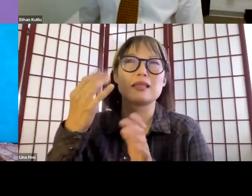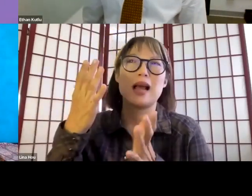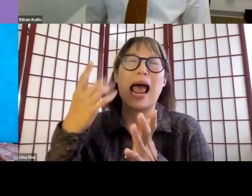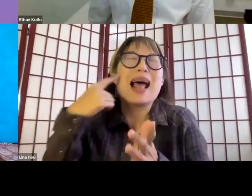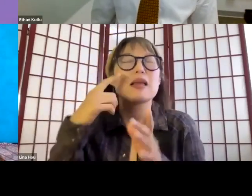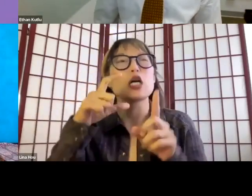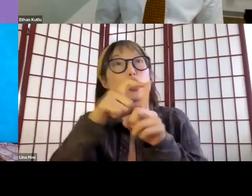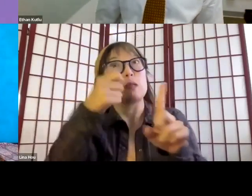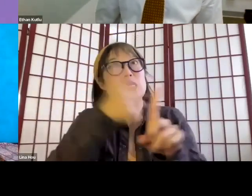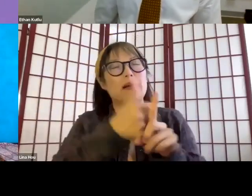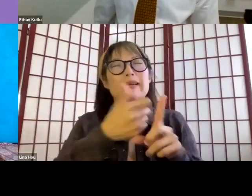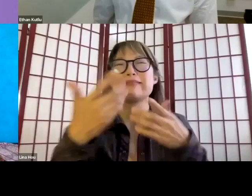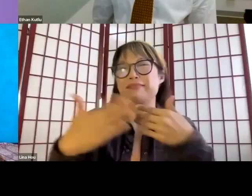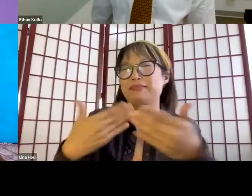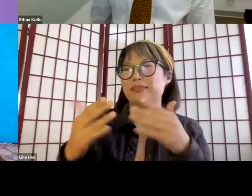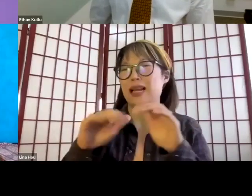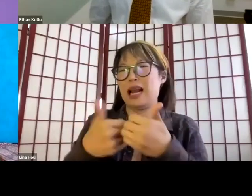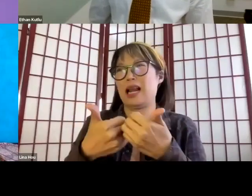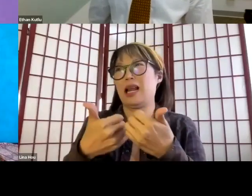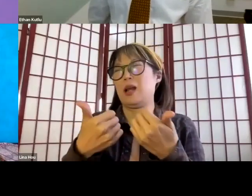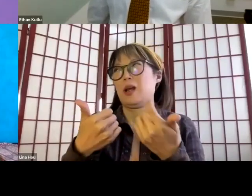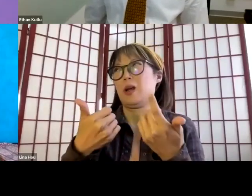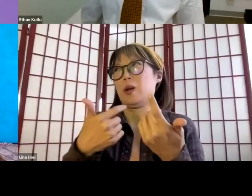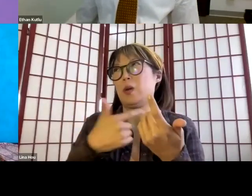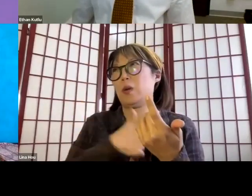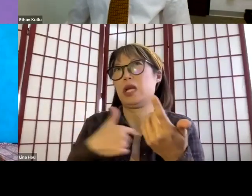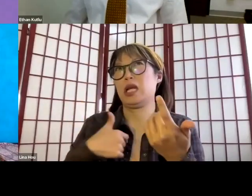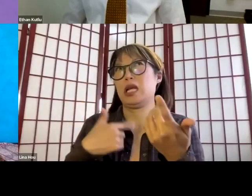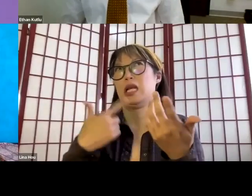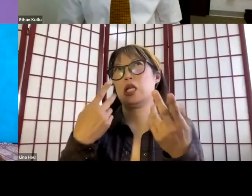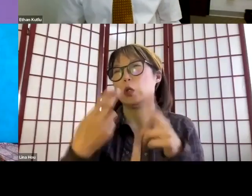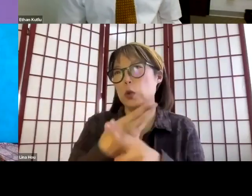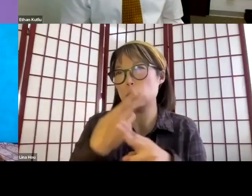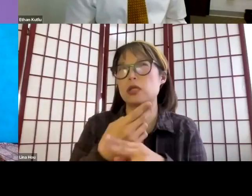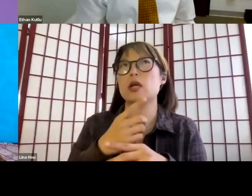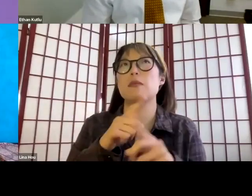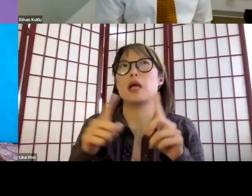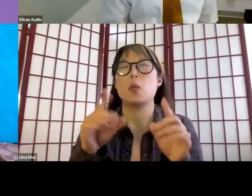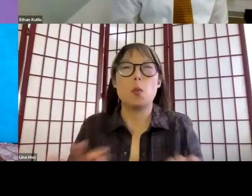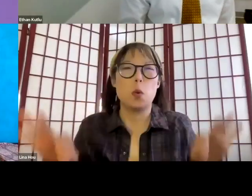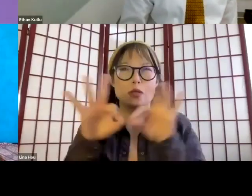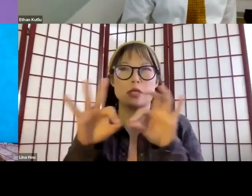And the idea, I think the term itself, regardless of how we use it,